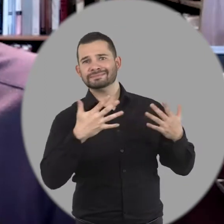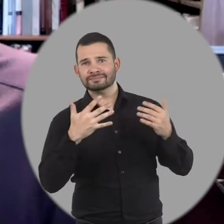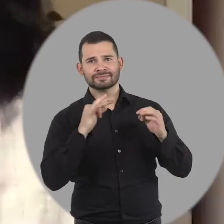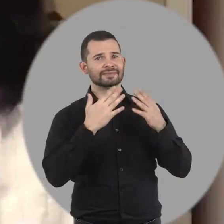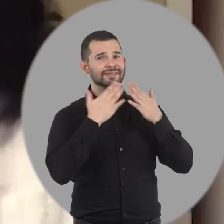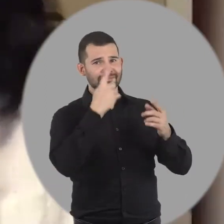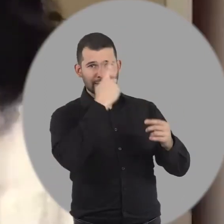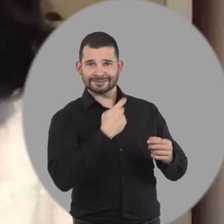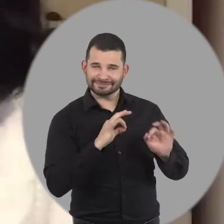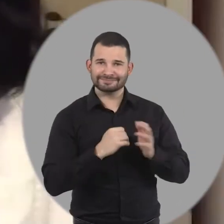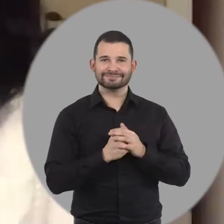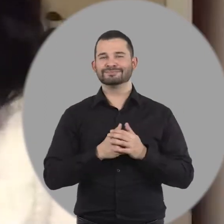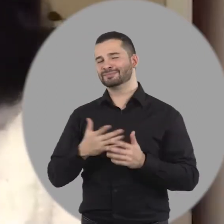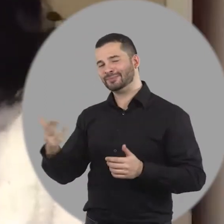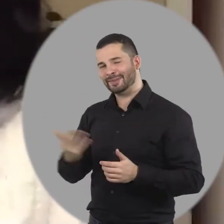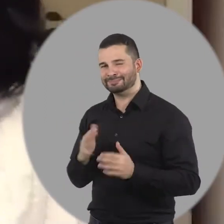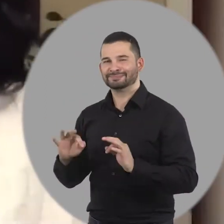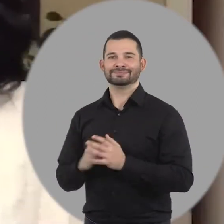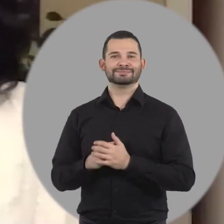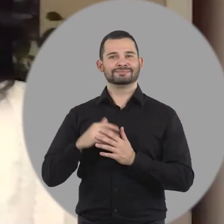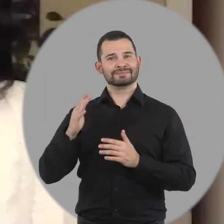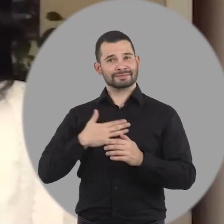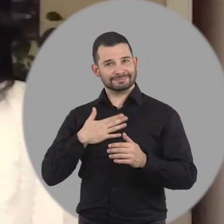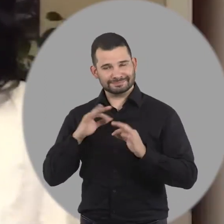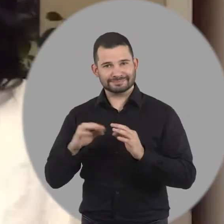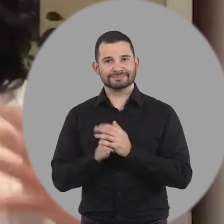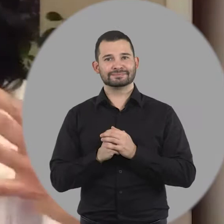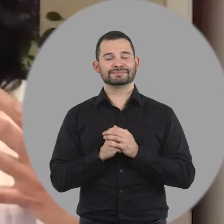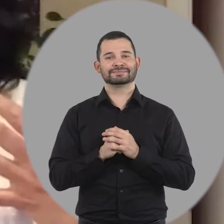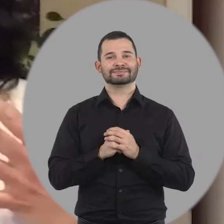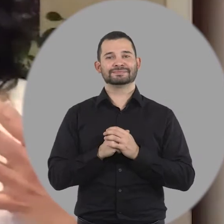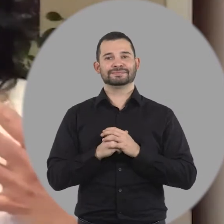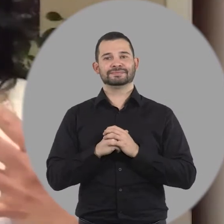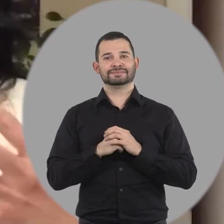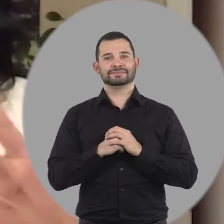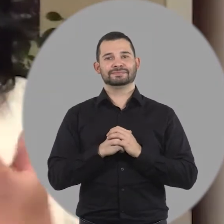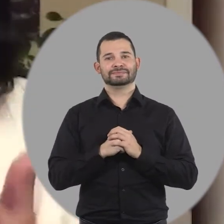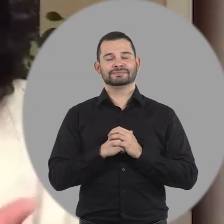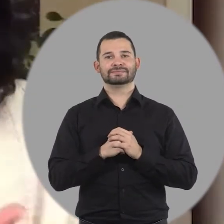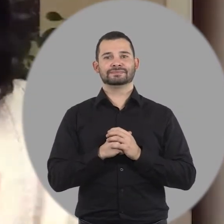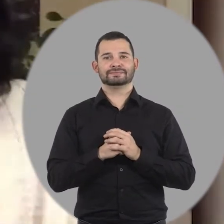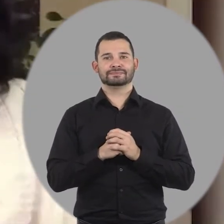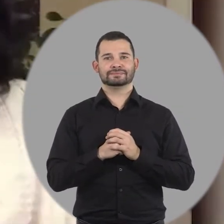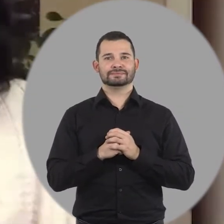You're welcome. And I'm glad to hear that. So, things are going great for you and your family,